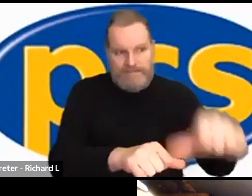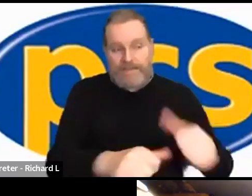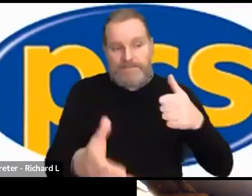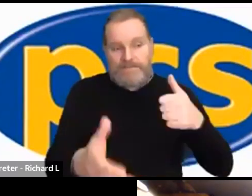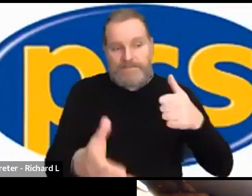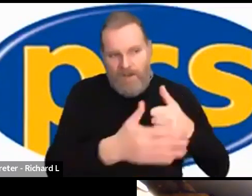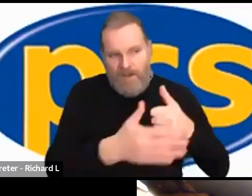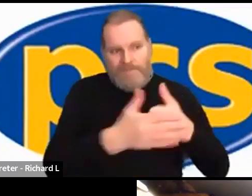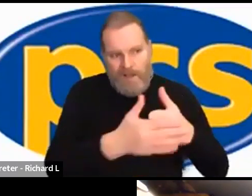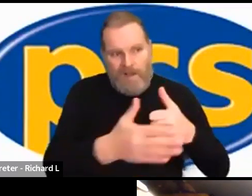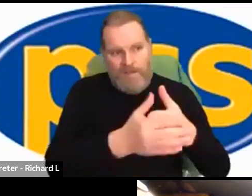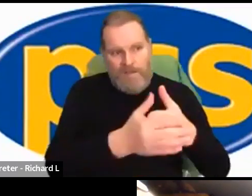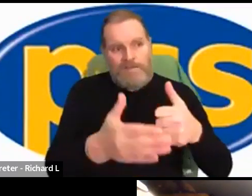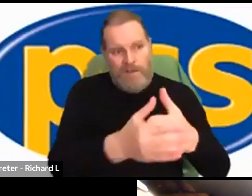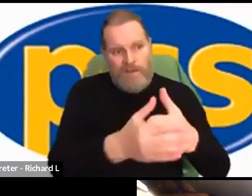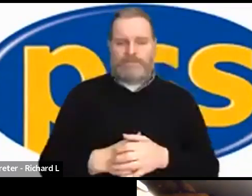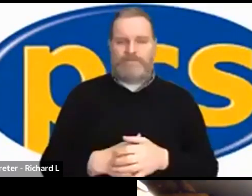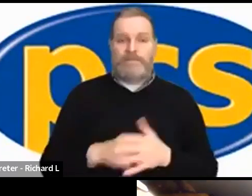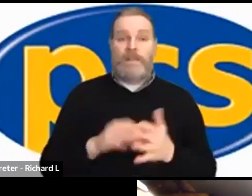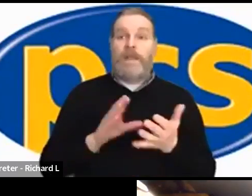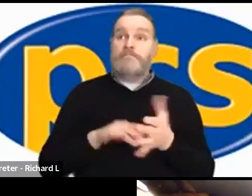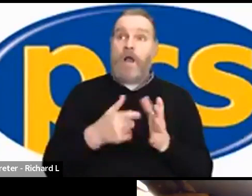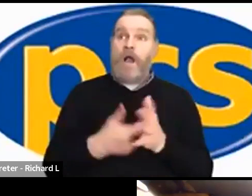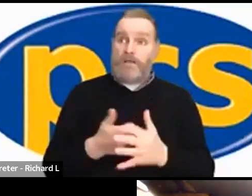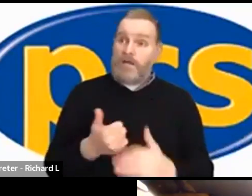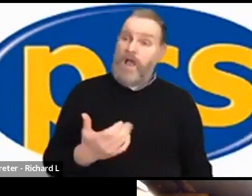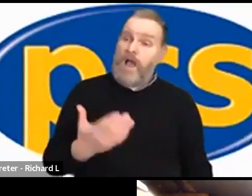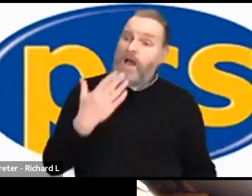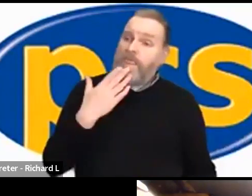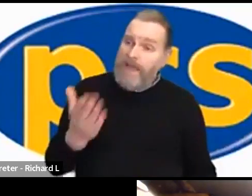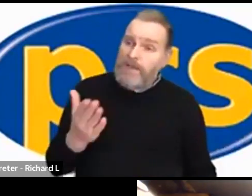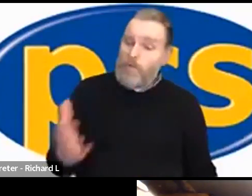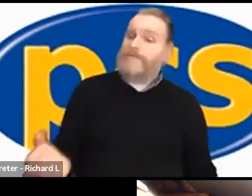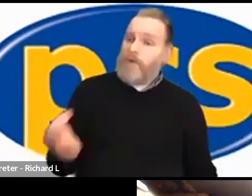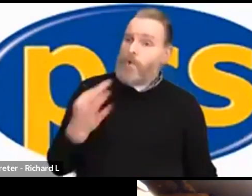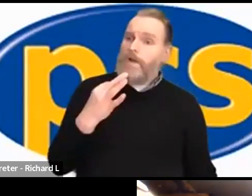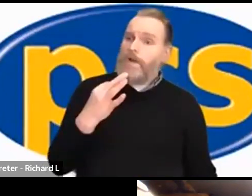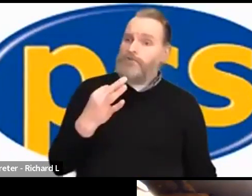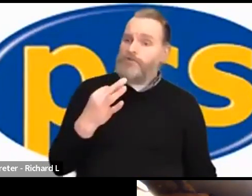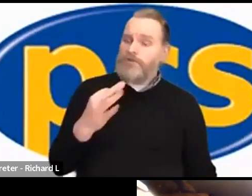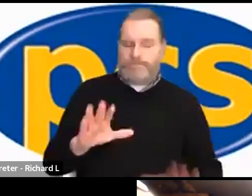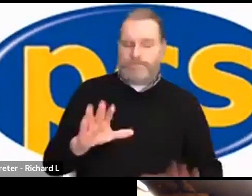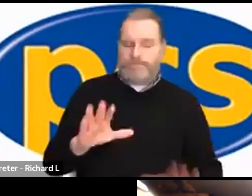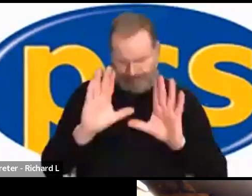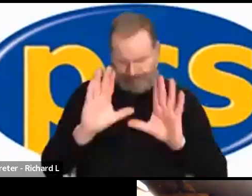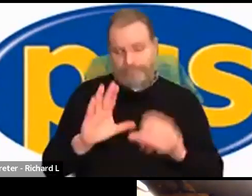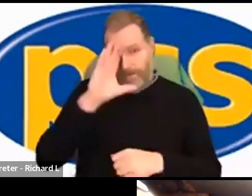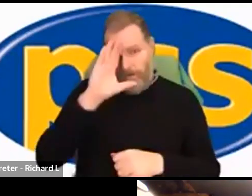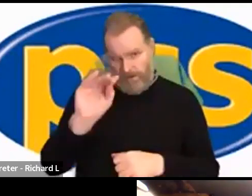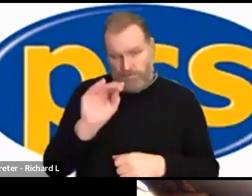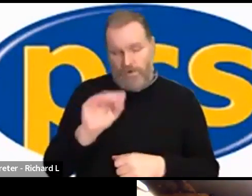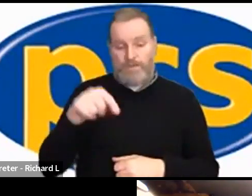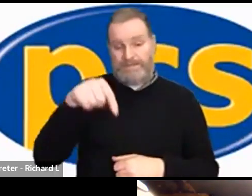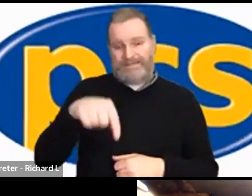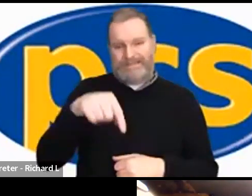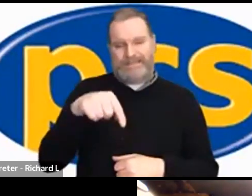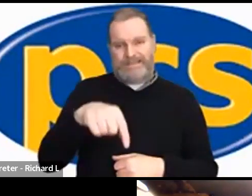back, or something So the first thing to say is, is